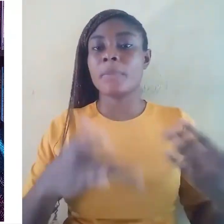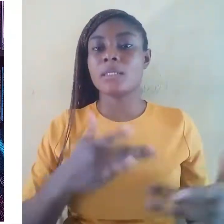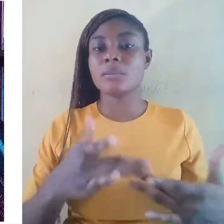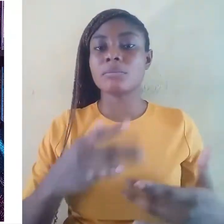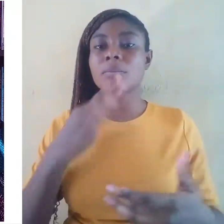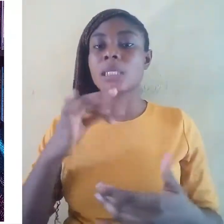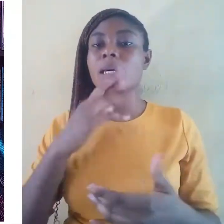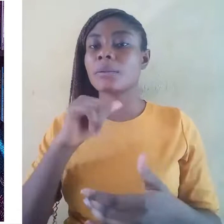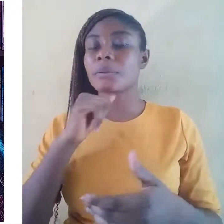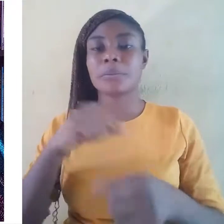3.